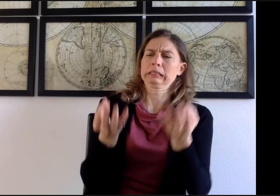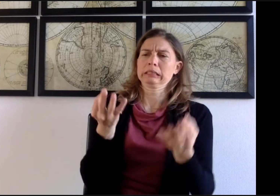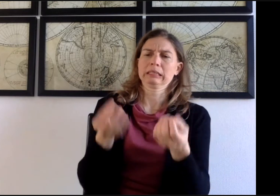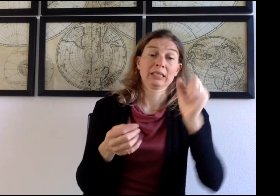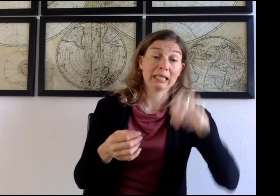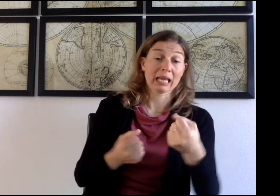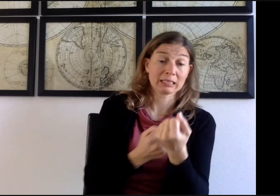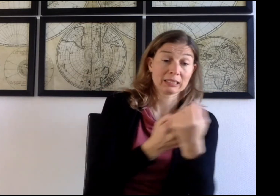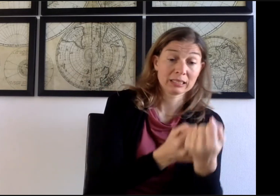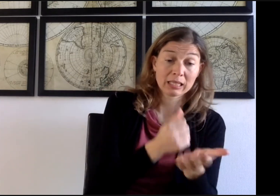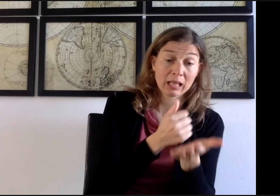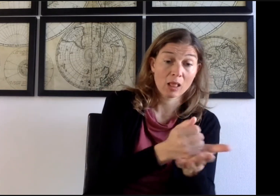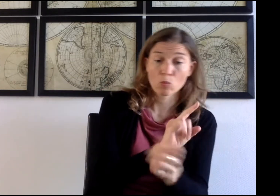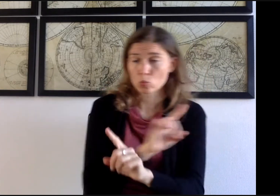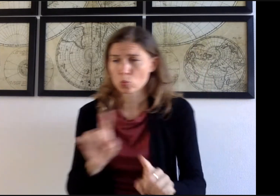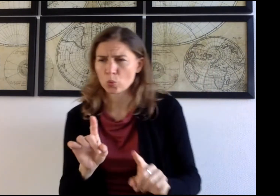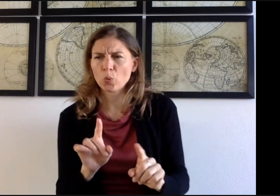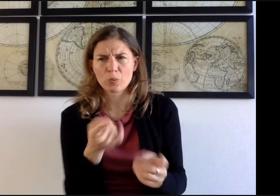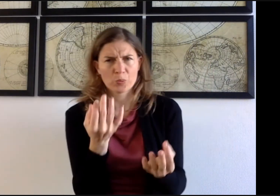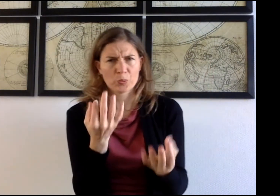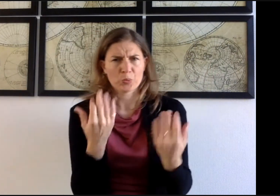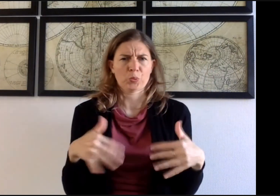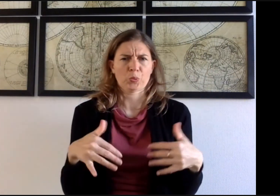and this is not, let's say, very Human Rights minded.